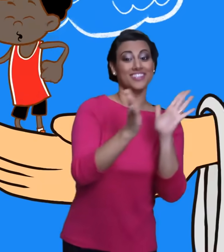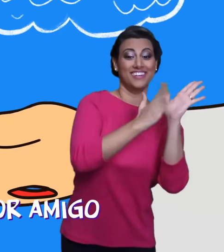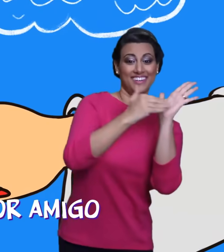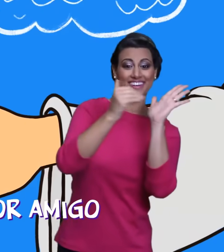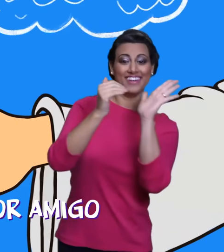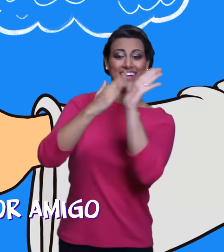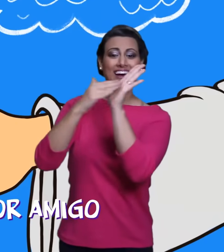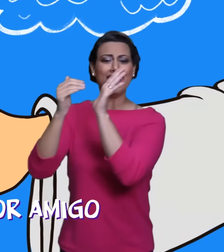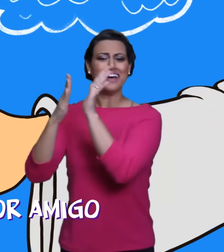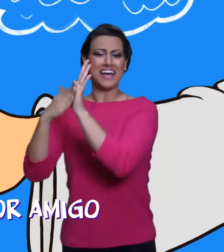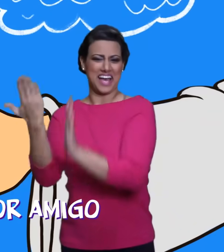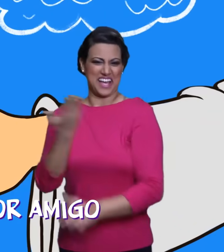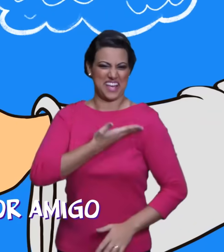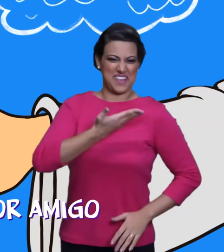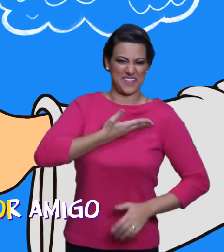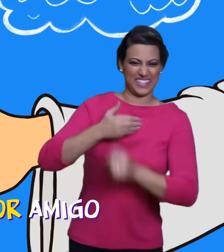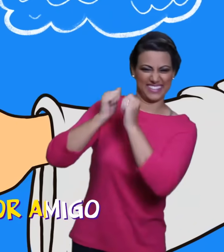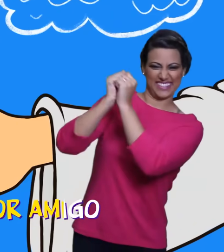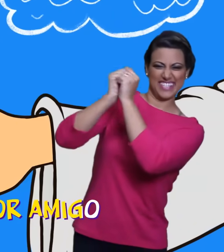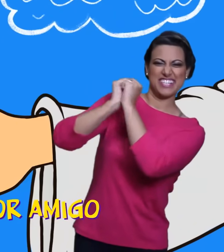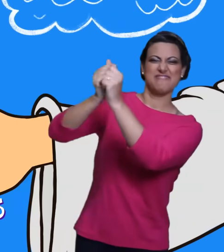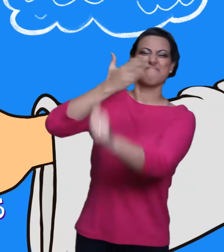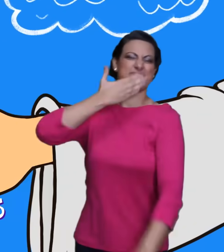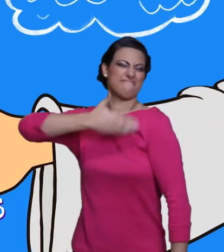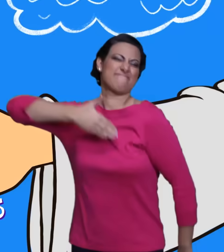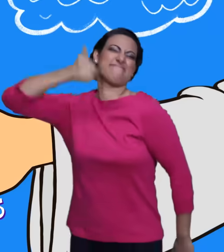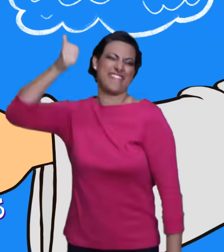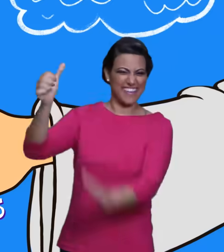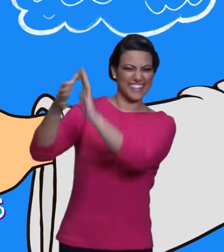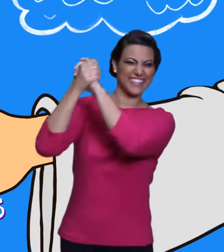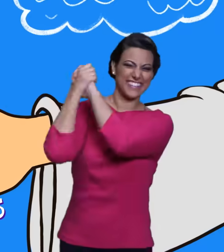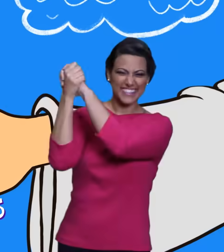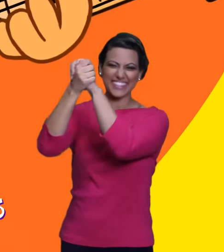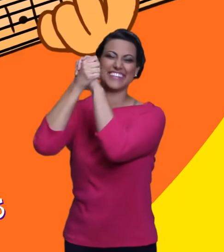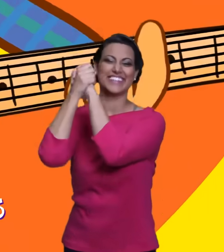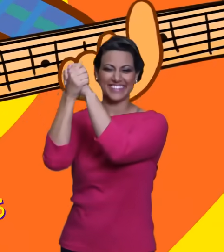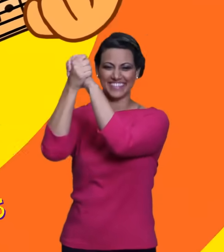HE IS MY BEST FRIEND HE IS AWESOME